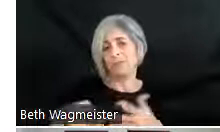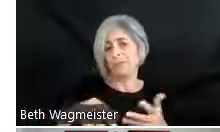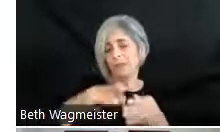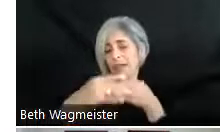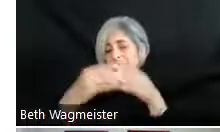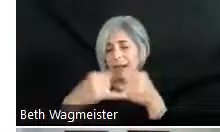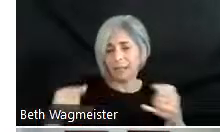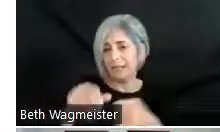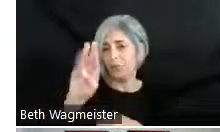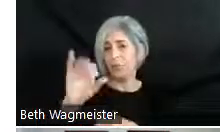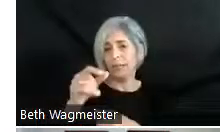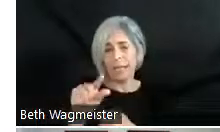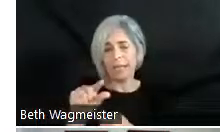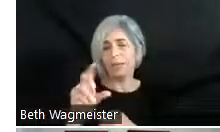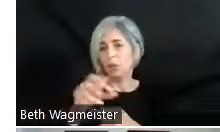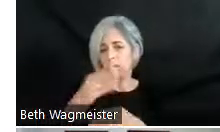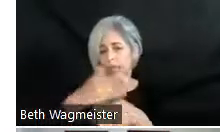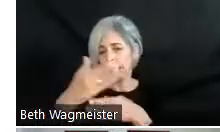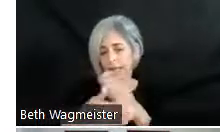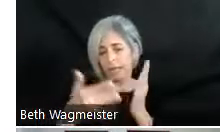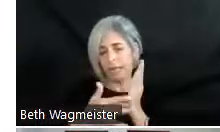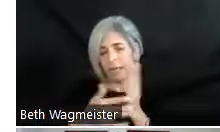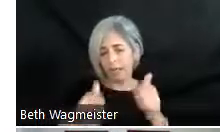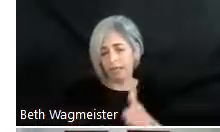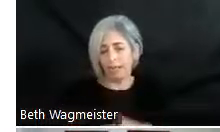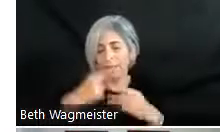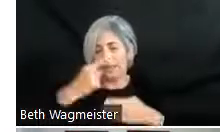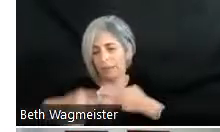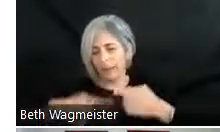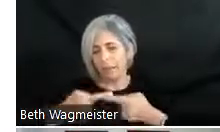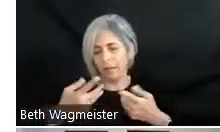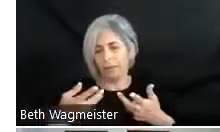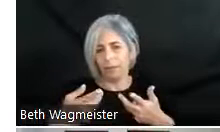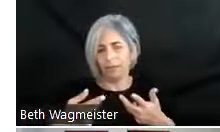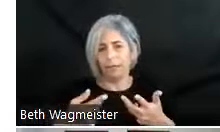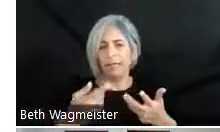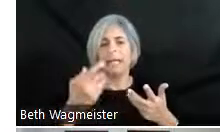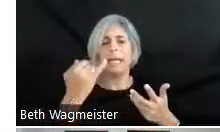the WCAG or end of technology life cycle things like that. If we start to align our message